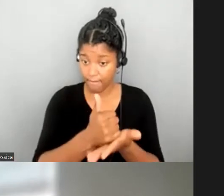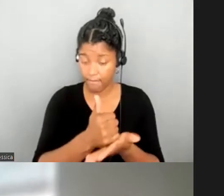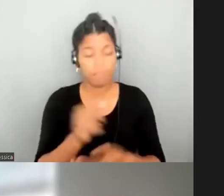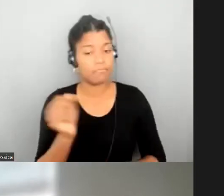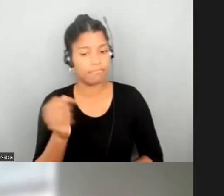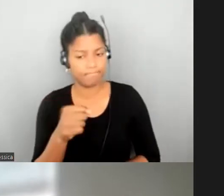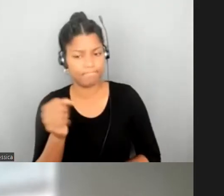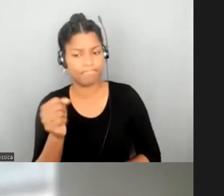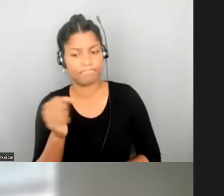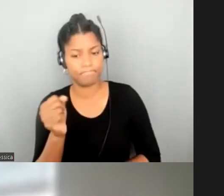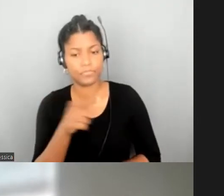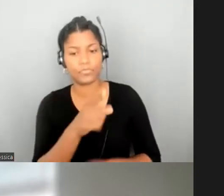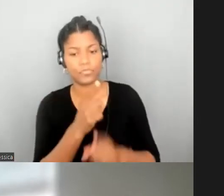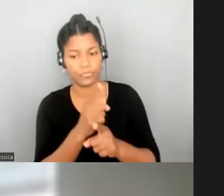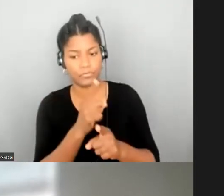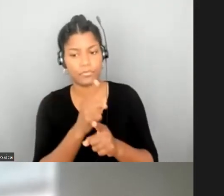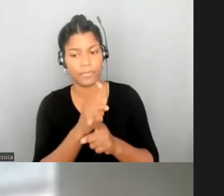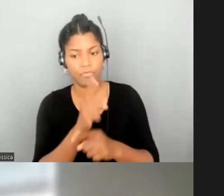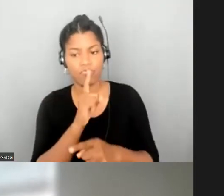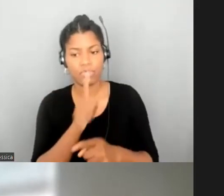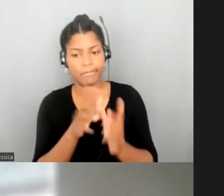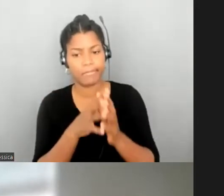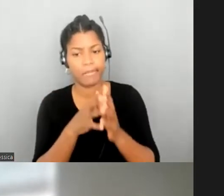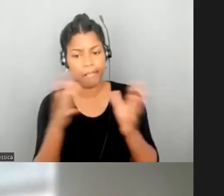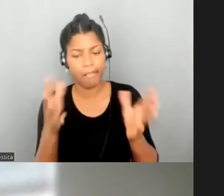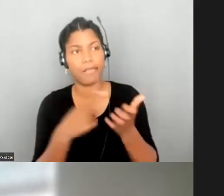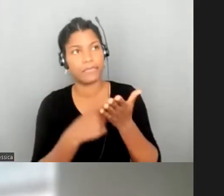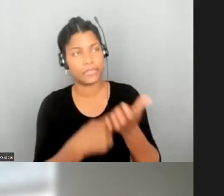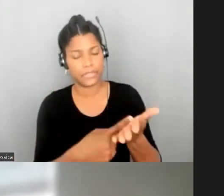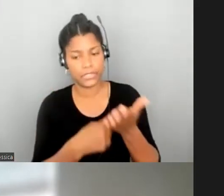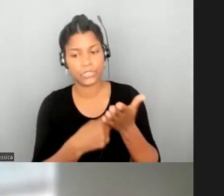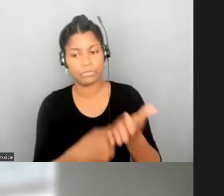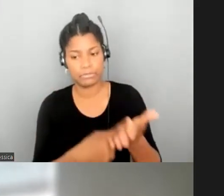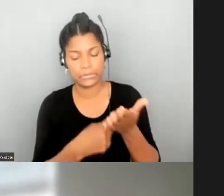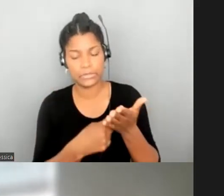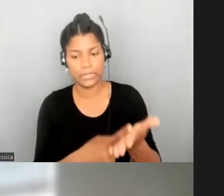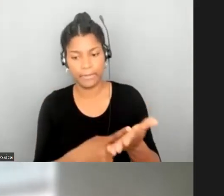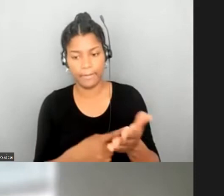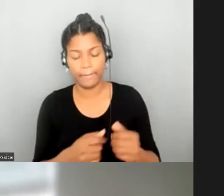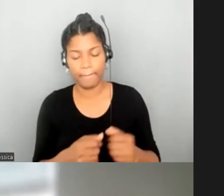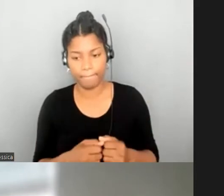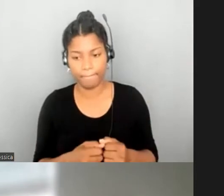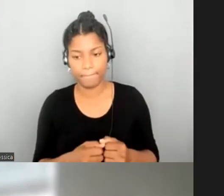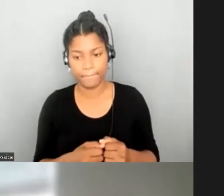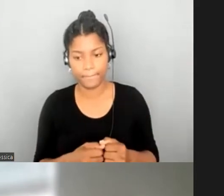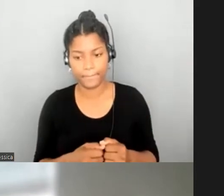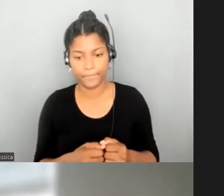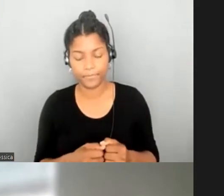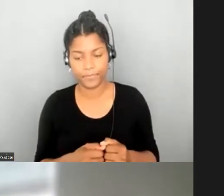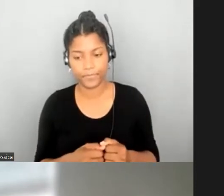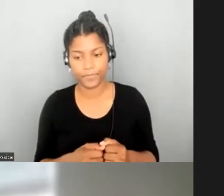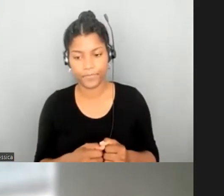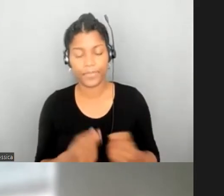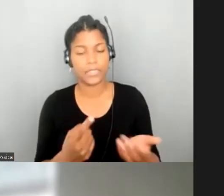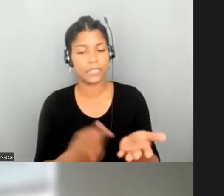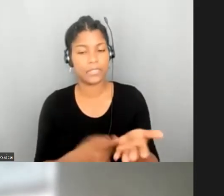Sometimes there was a little bit of they weren't quite sure what we were